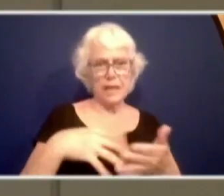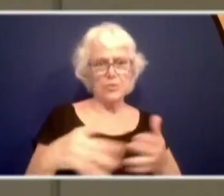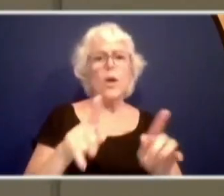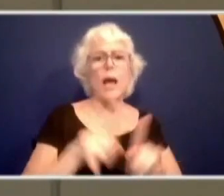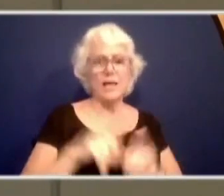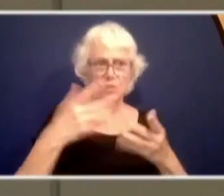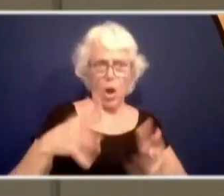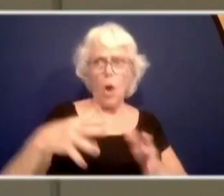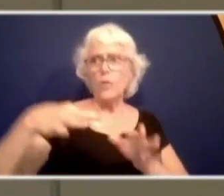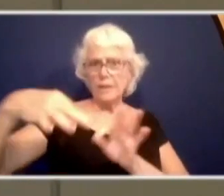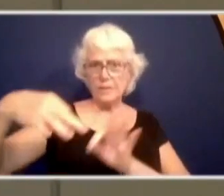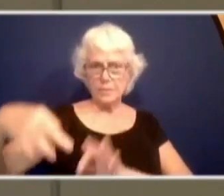effective July 1,